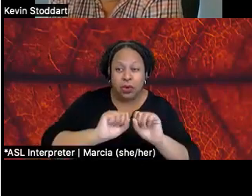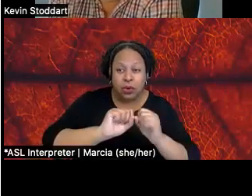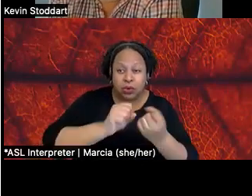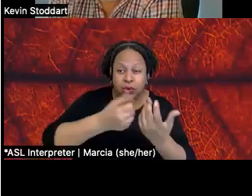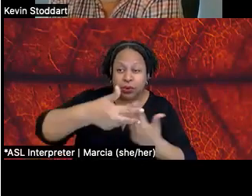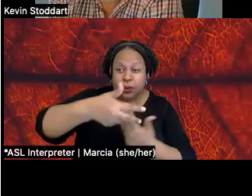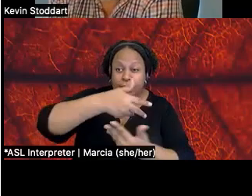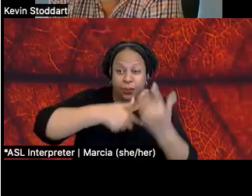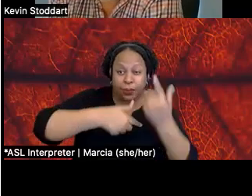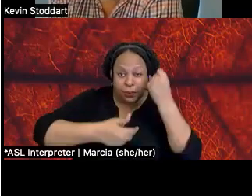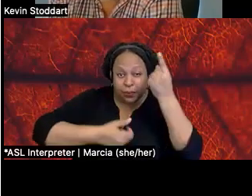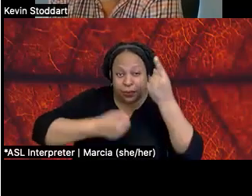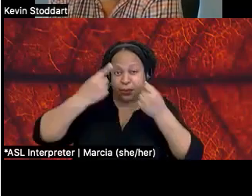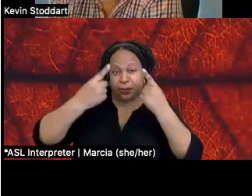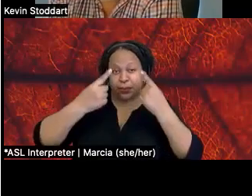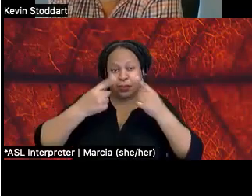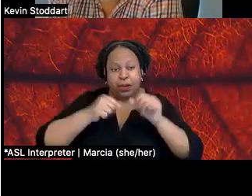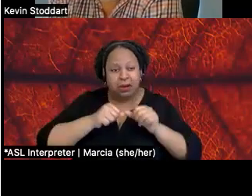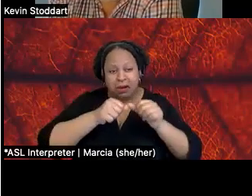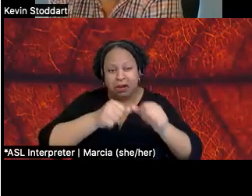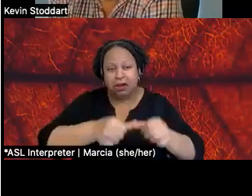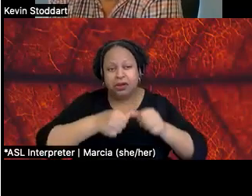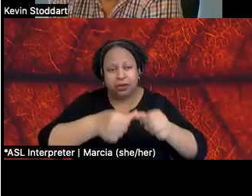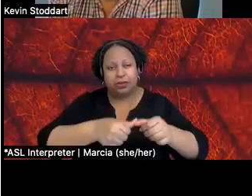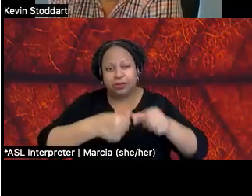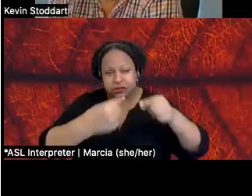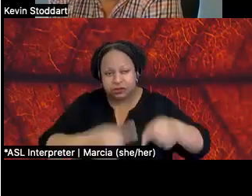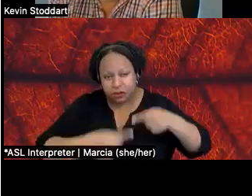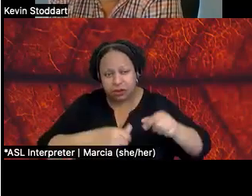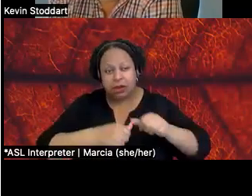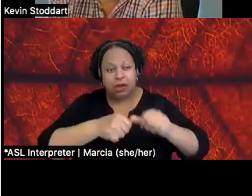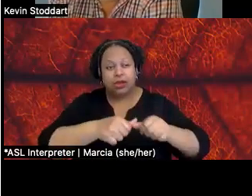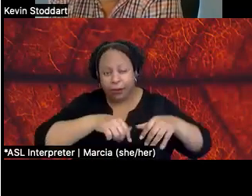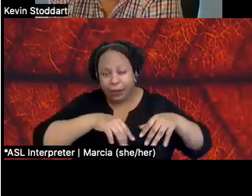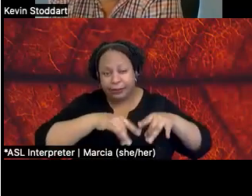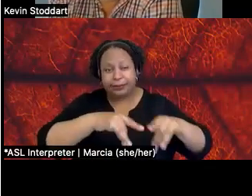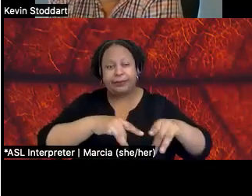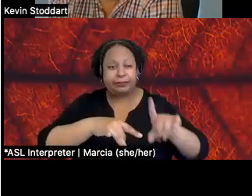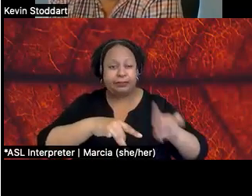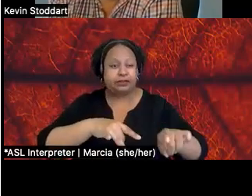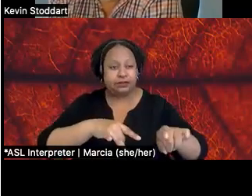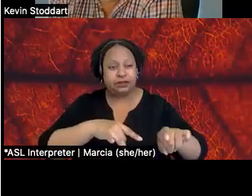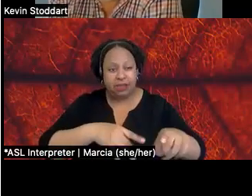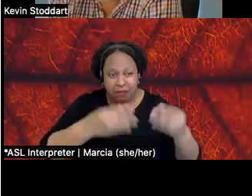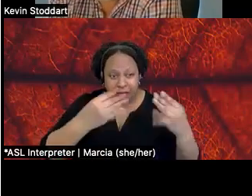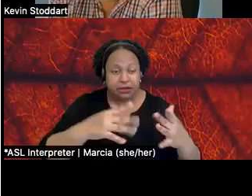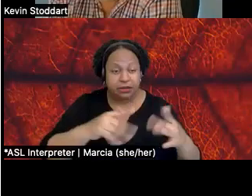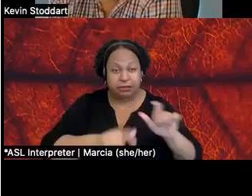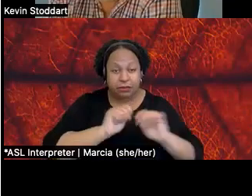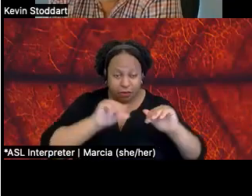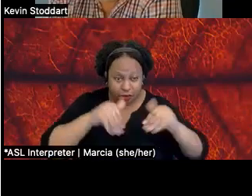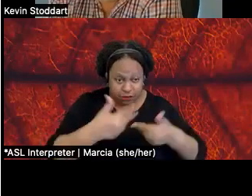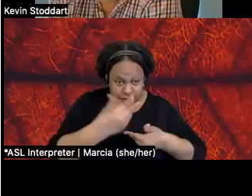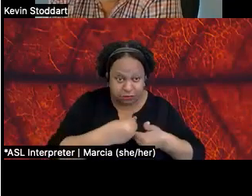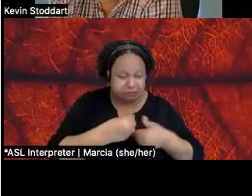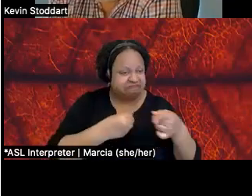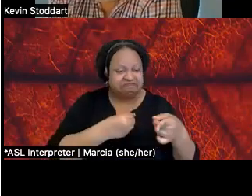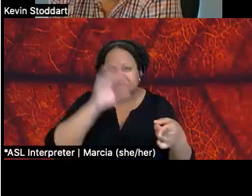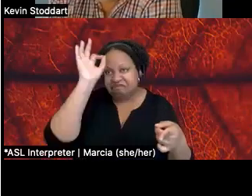will not have the insight or knowledge that they are lacking in these areas.